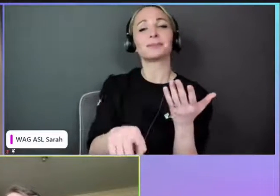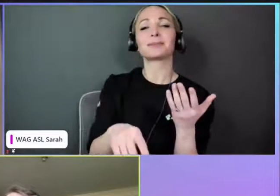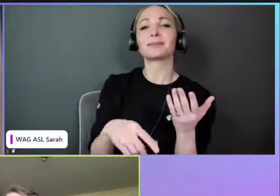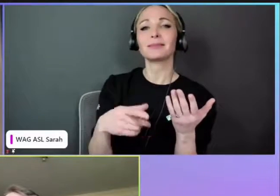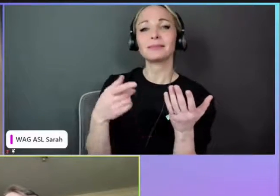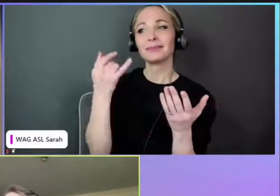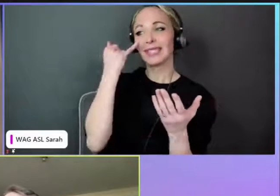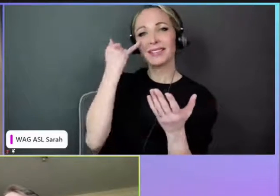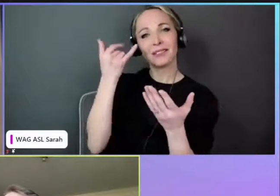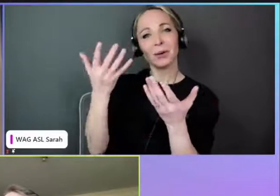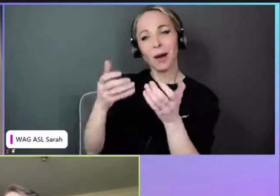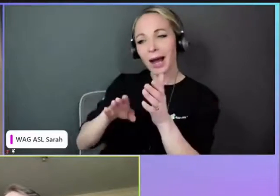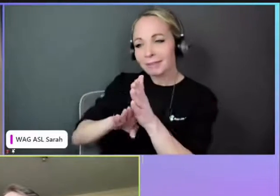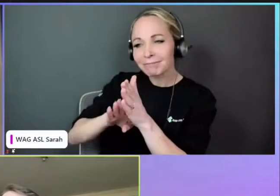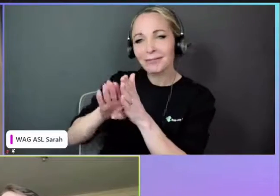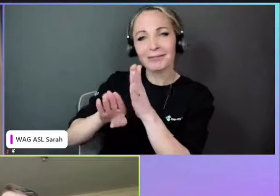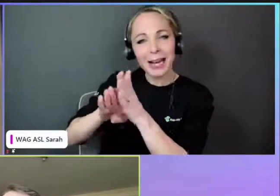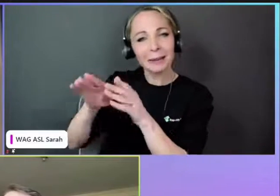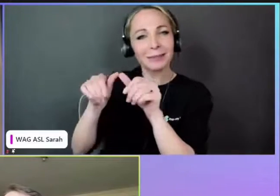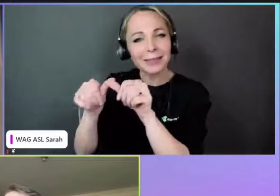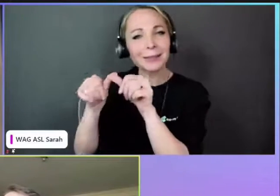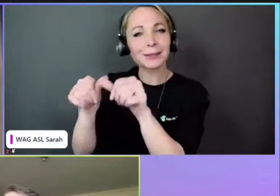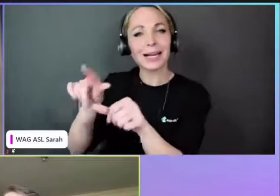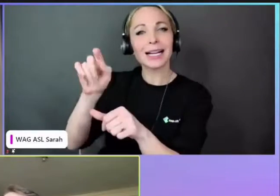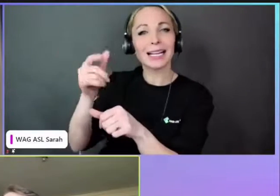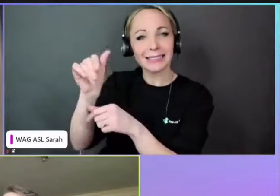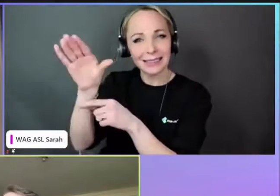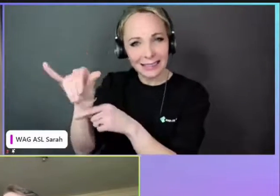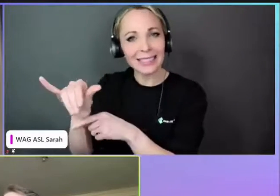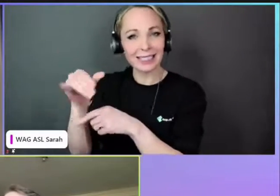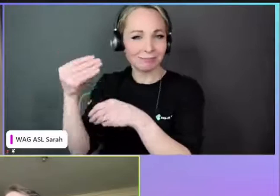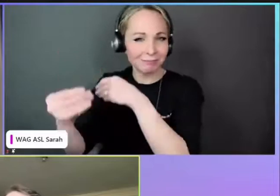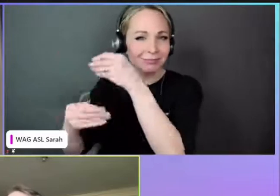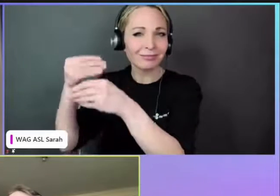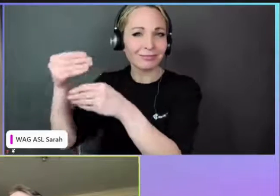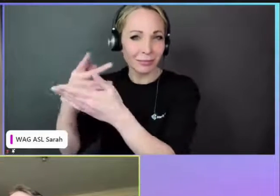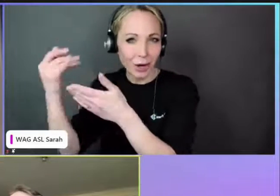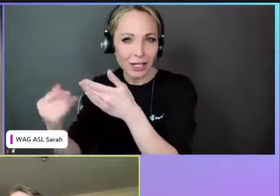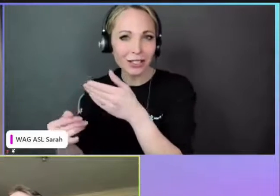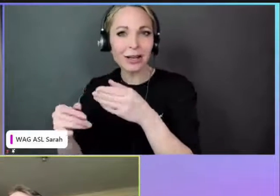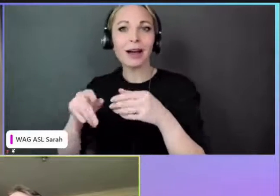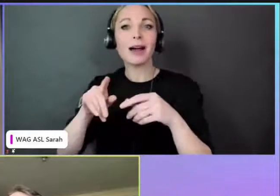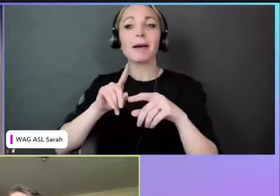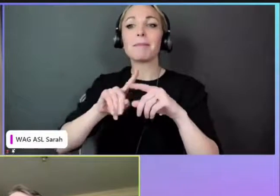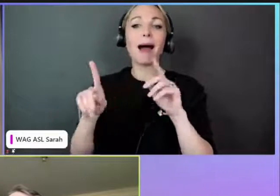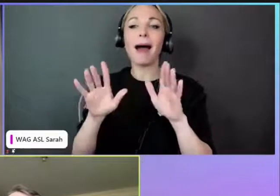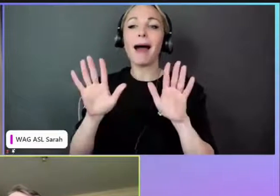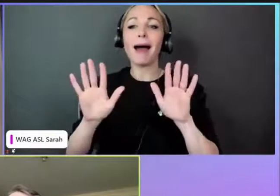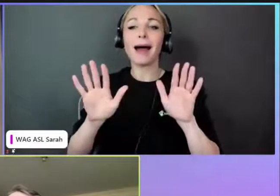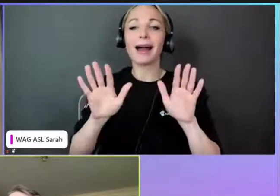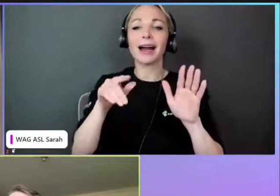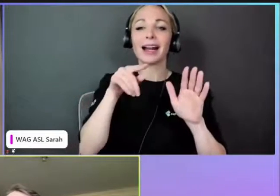but not allow more issues on a critical level from being added, can you set a baseline of known issues